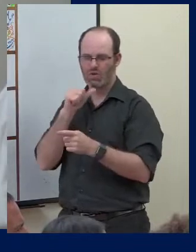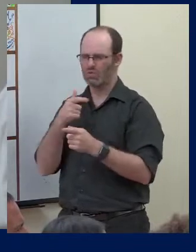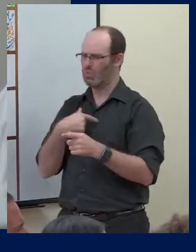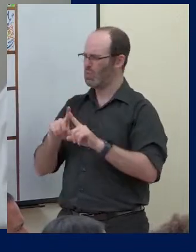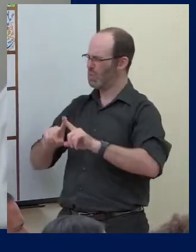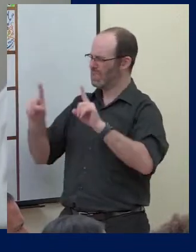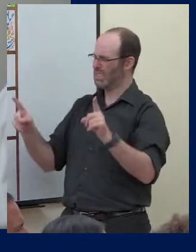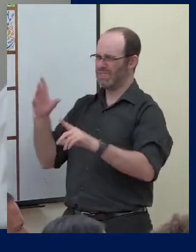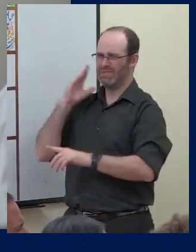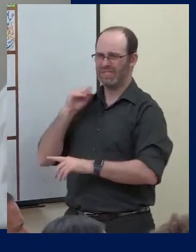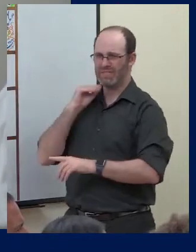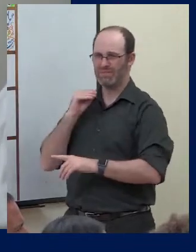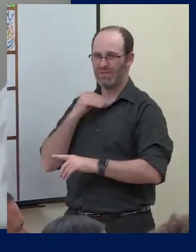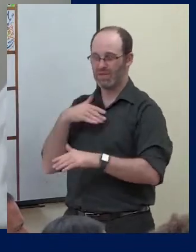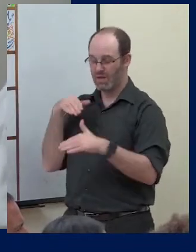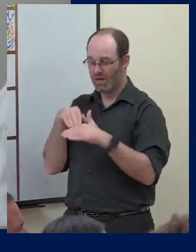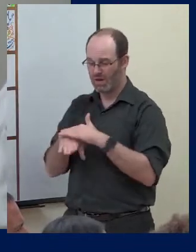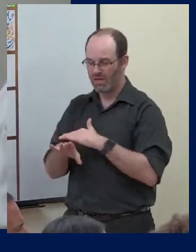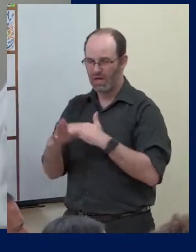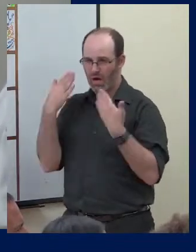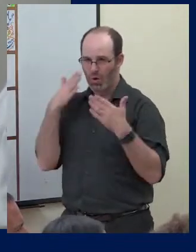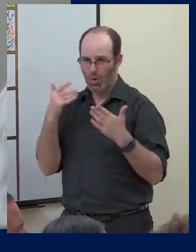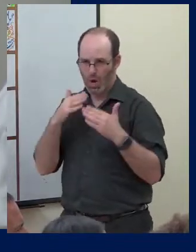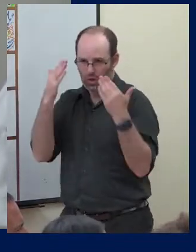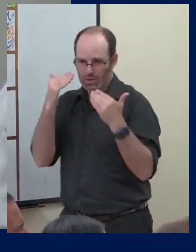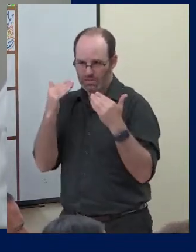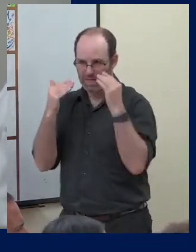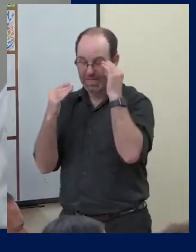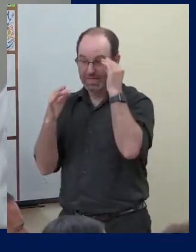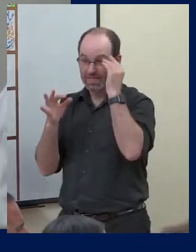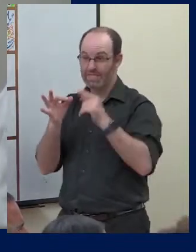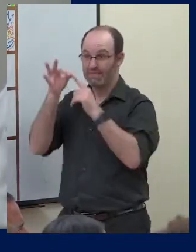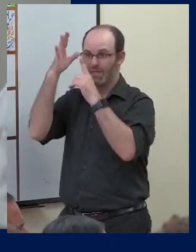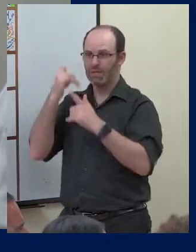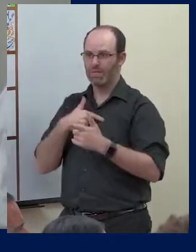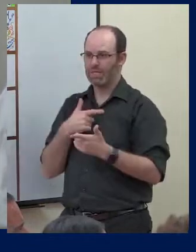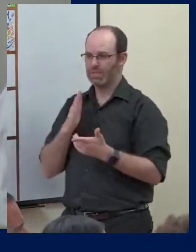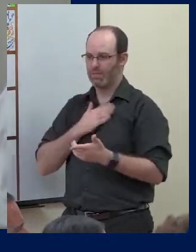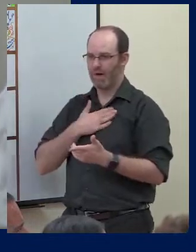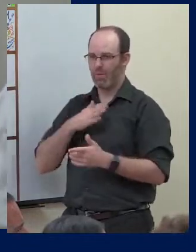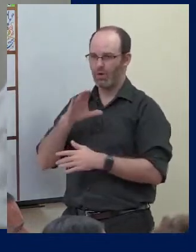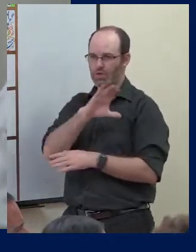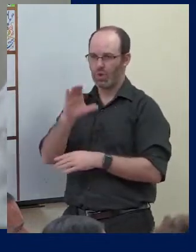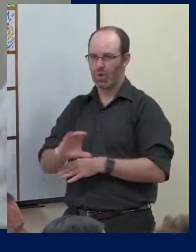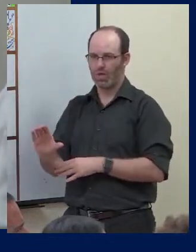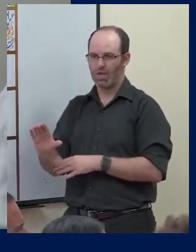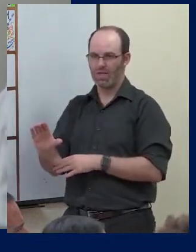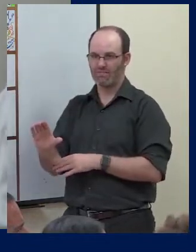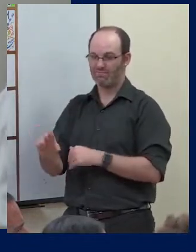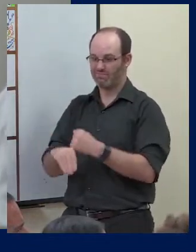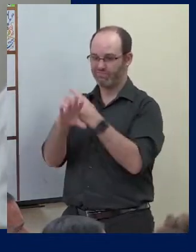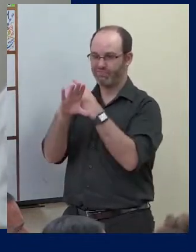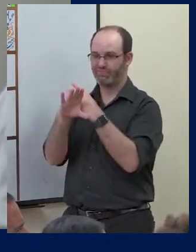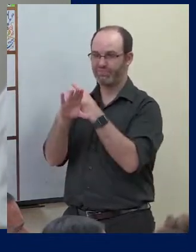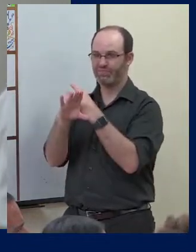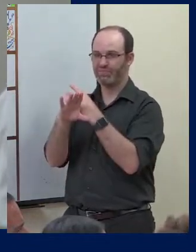You don't know what to expect when you come here. You are online, you didn't get to see or even interact, but when you start to, you could